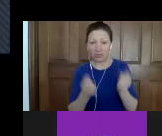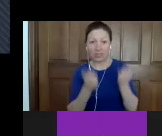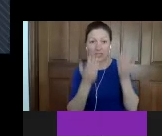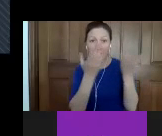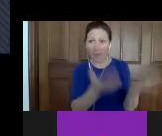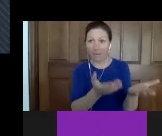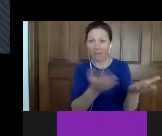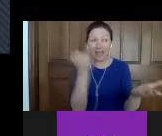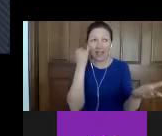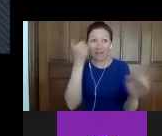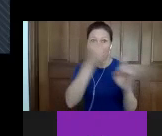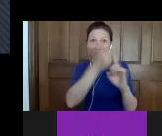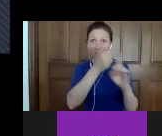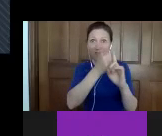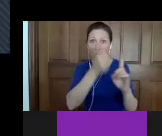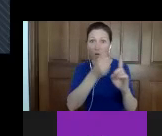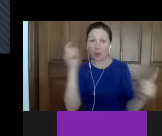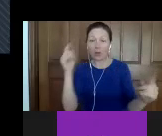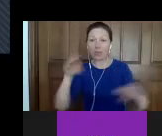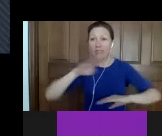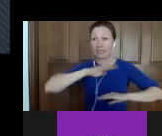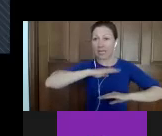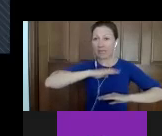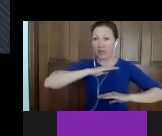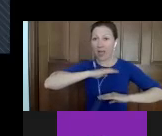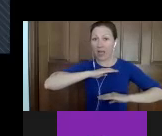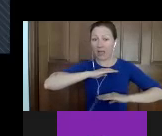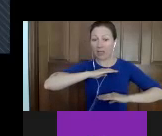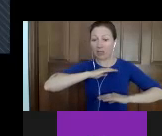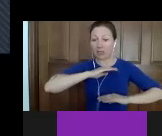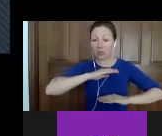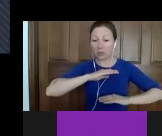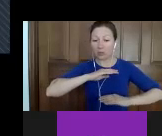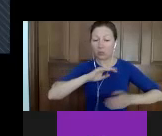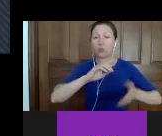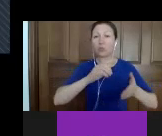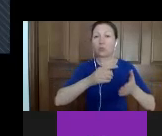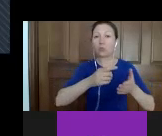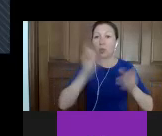as recruiting and hiring people with disabilities. The form is not supposed to be used or seen